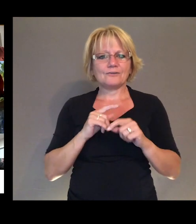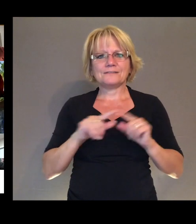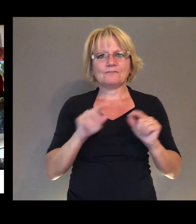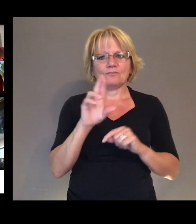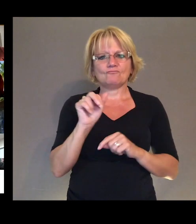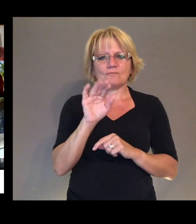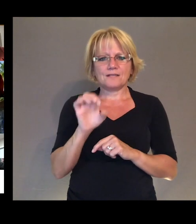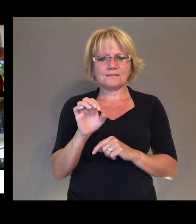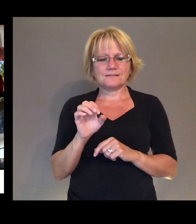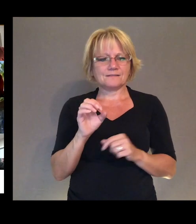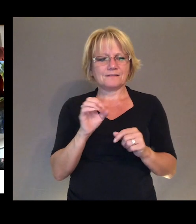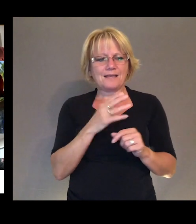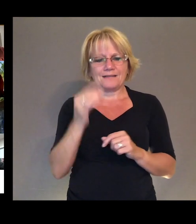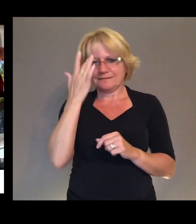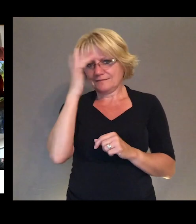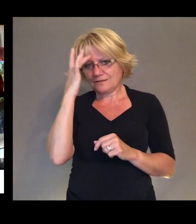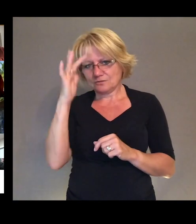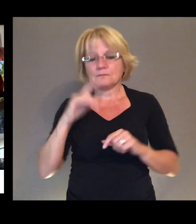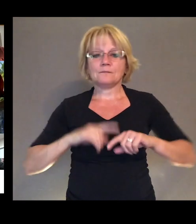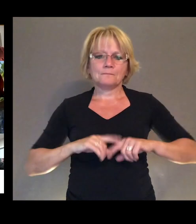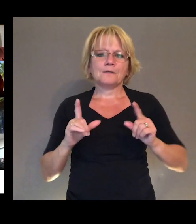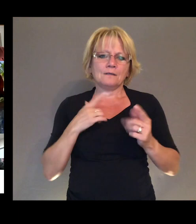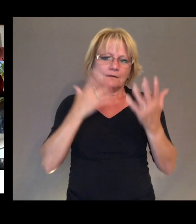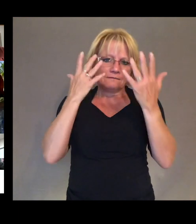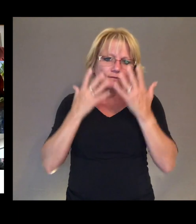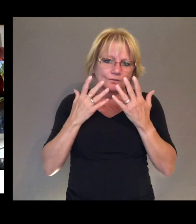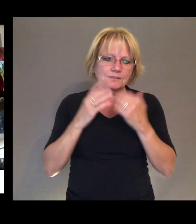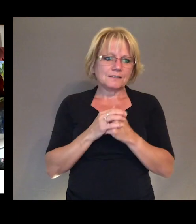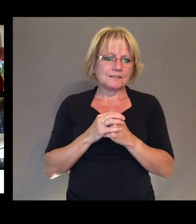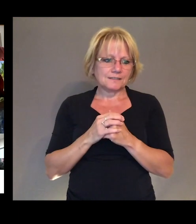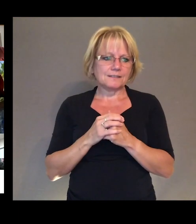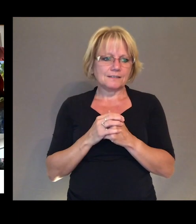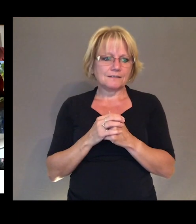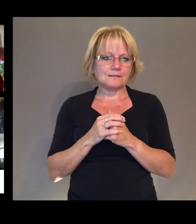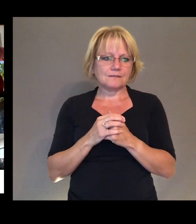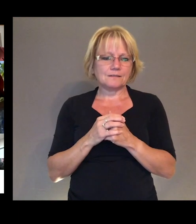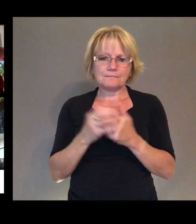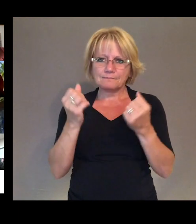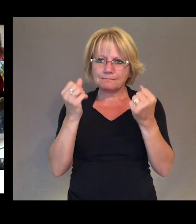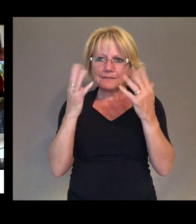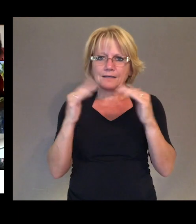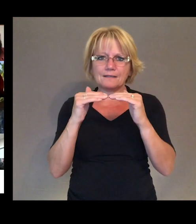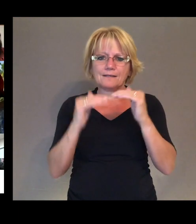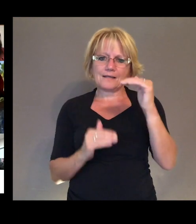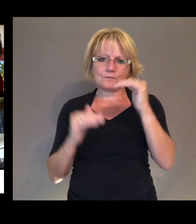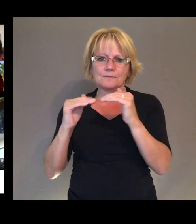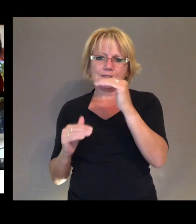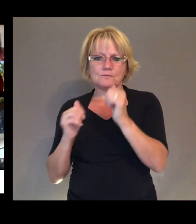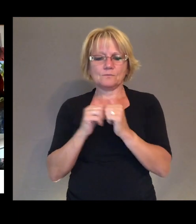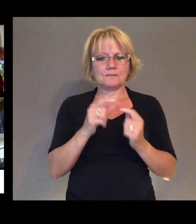but unfortunately fast forward to today, we have many inequities in special education that affect race.